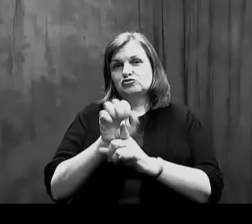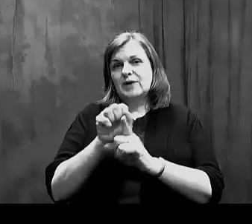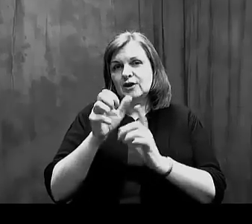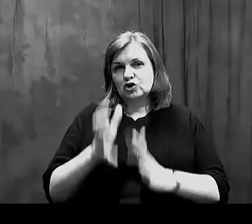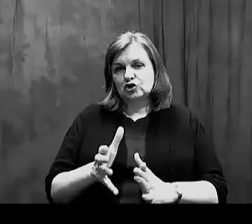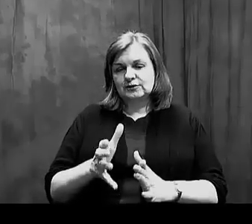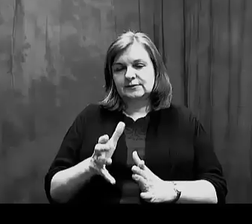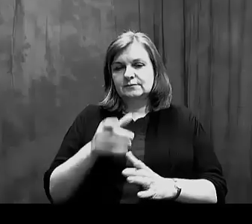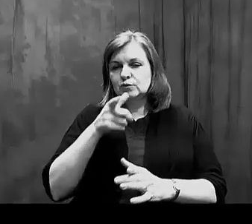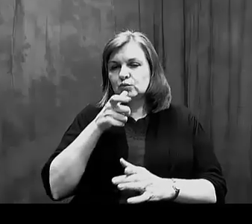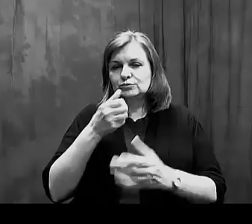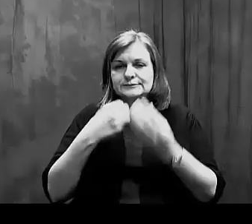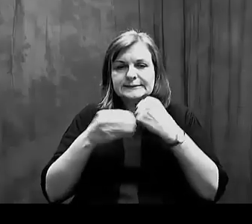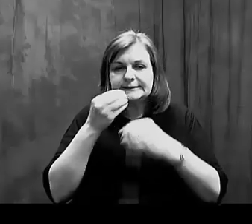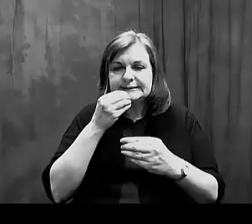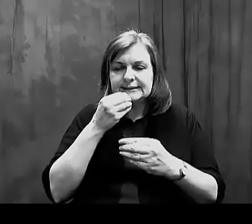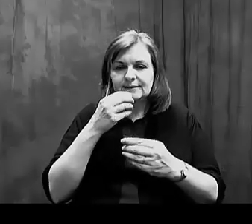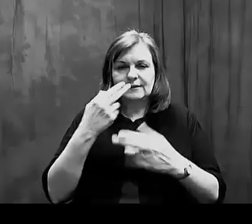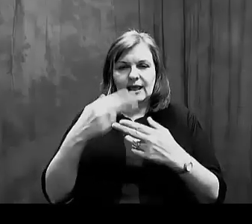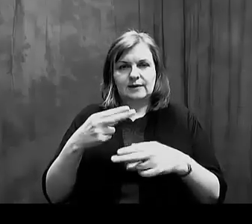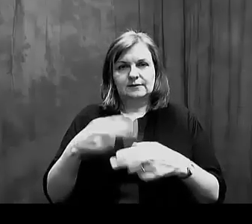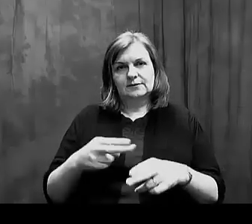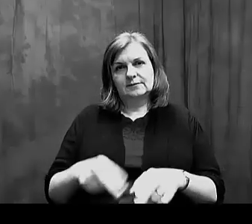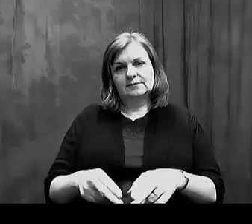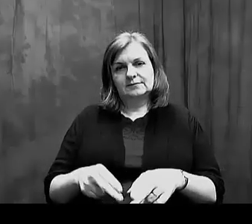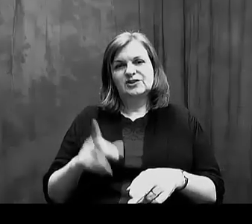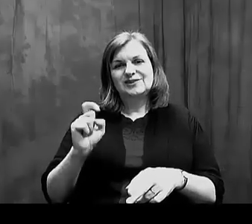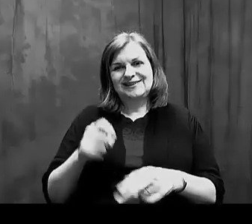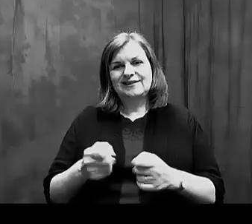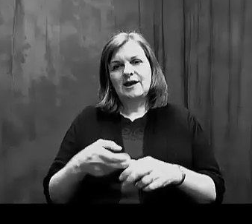high predation rates